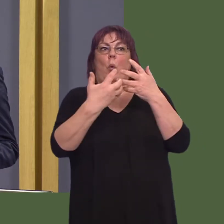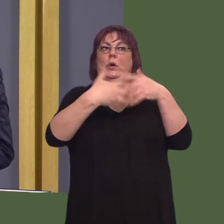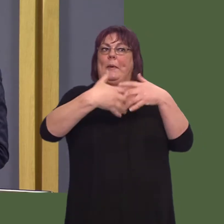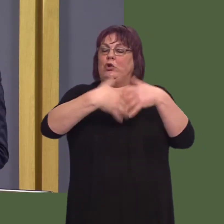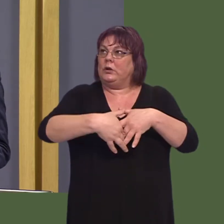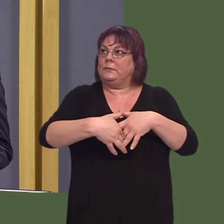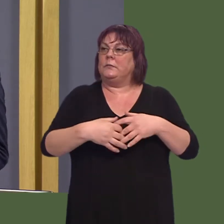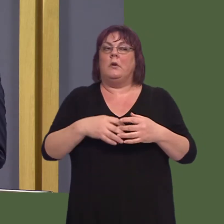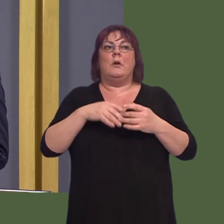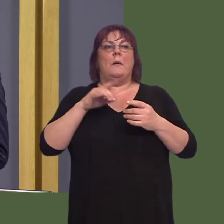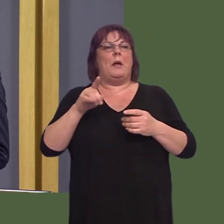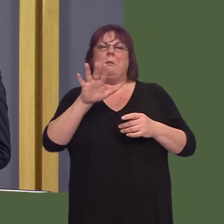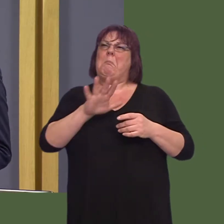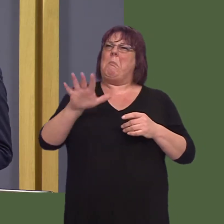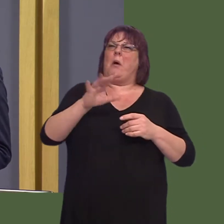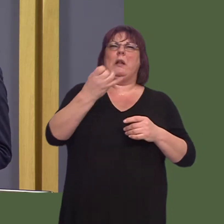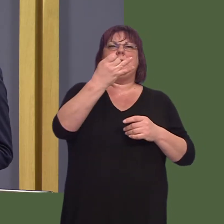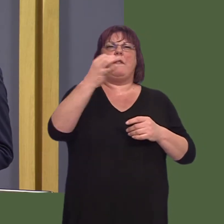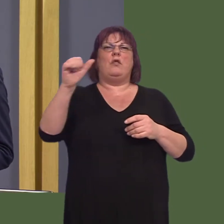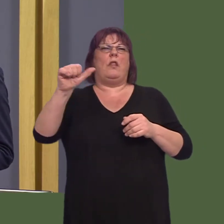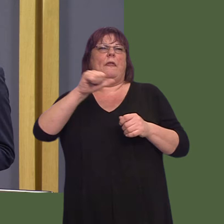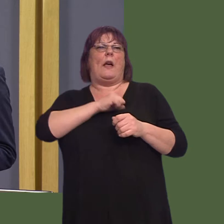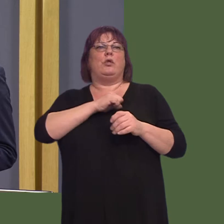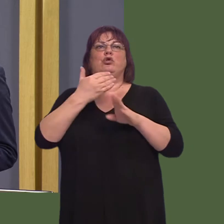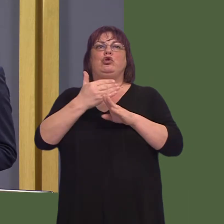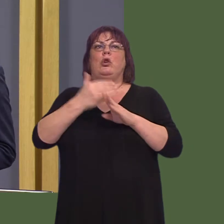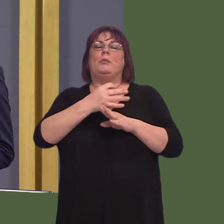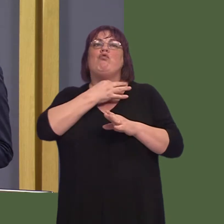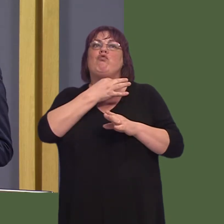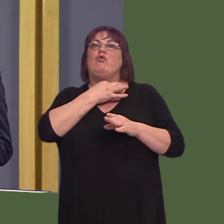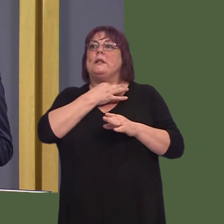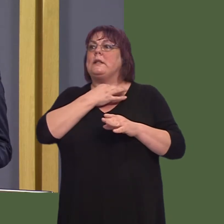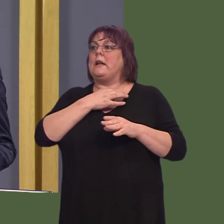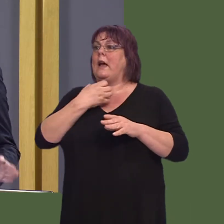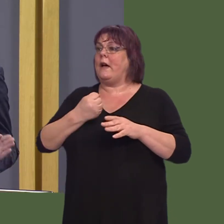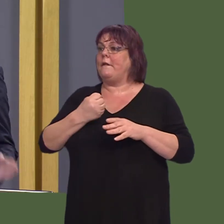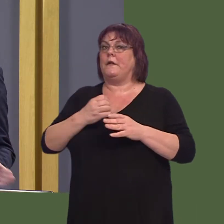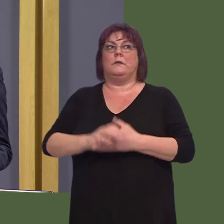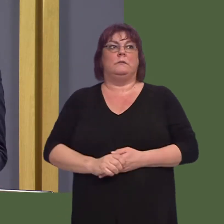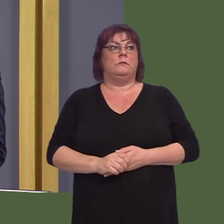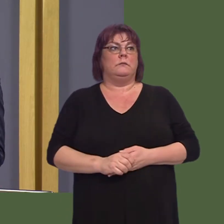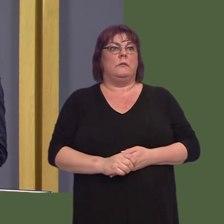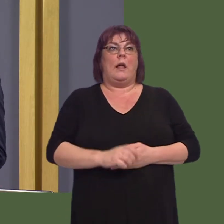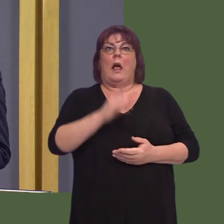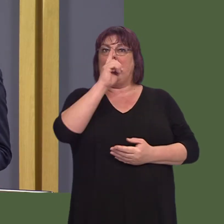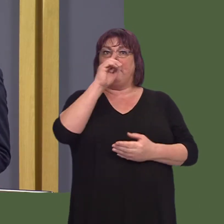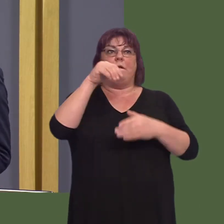go way beyond that. It's estimated that some 700,000 jobs are at risk, and they hit upon every single portfolio.